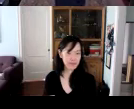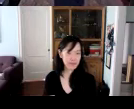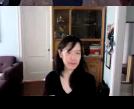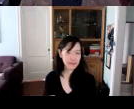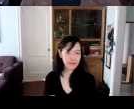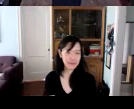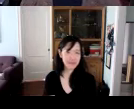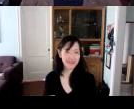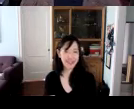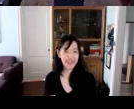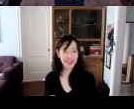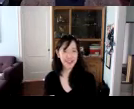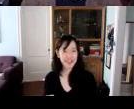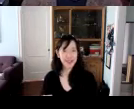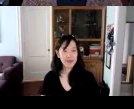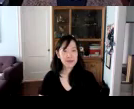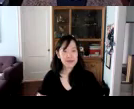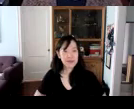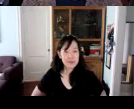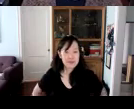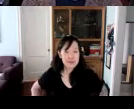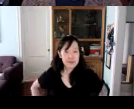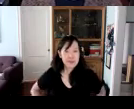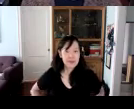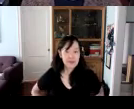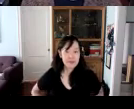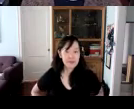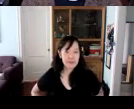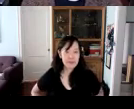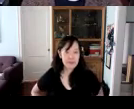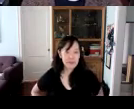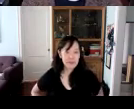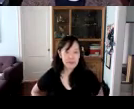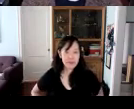Once you have navigated to the active grant tab, click on the arrow on the far left of the project